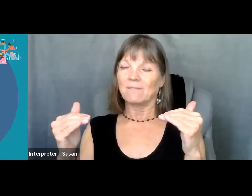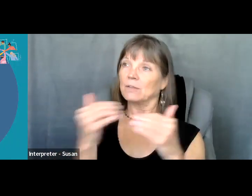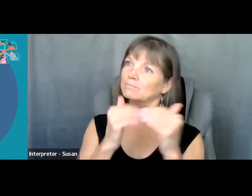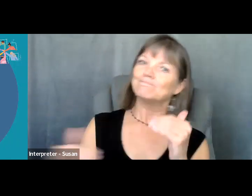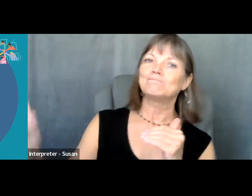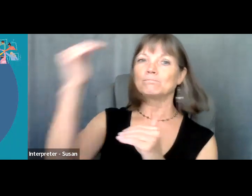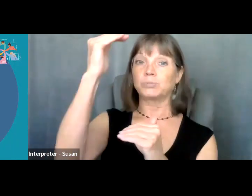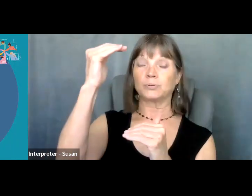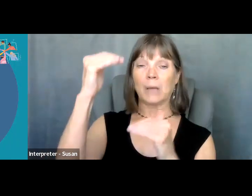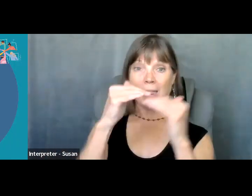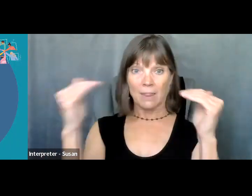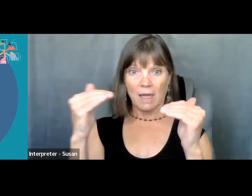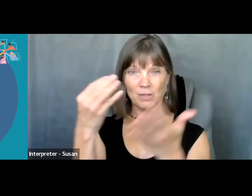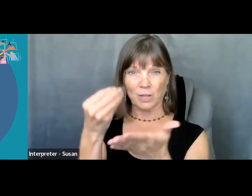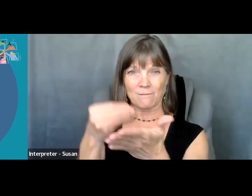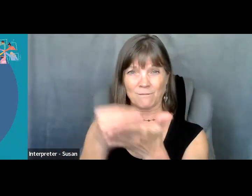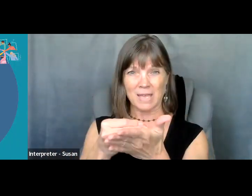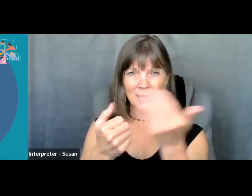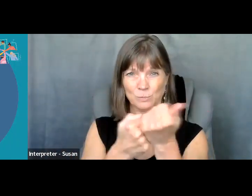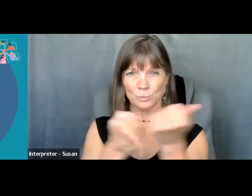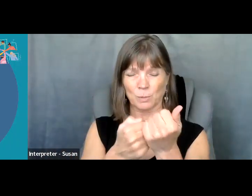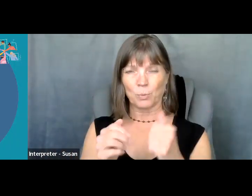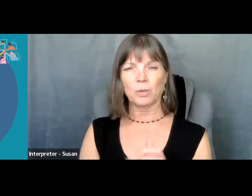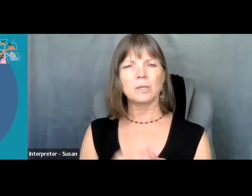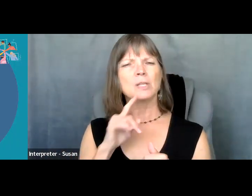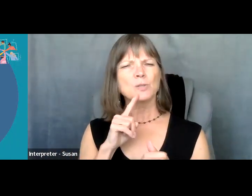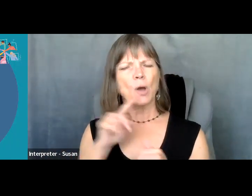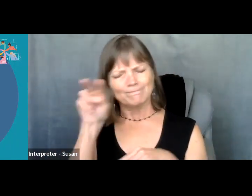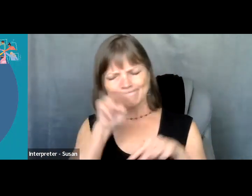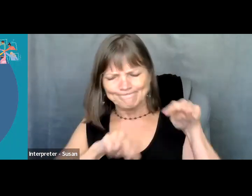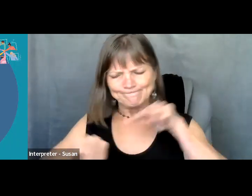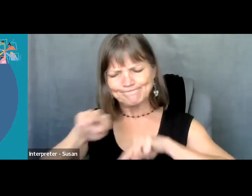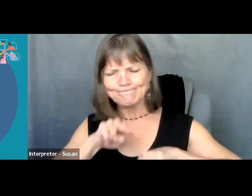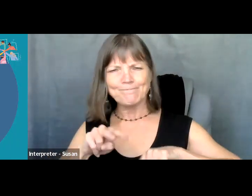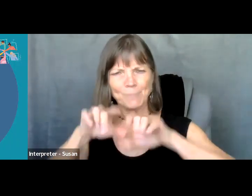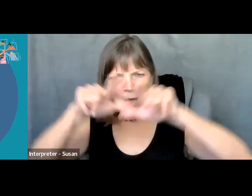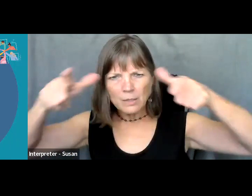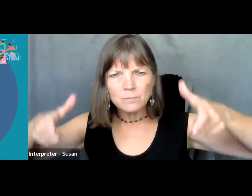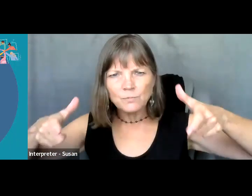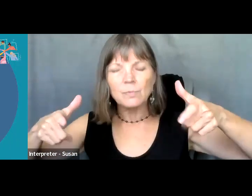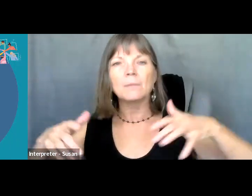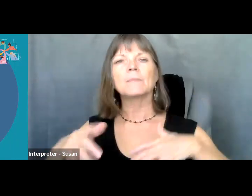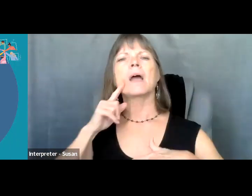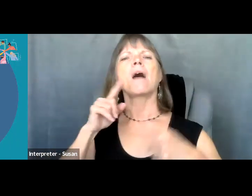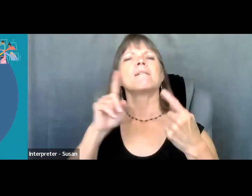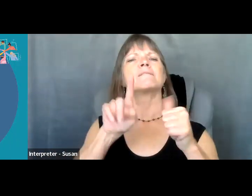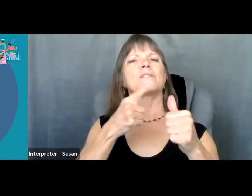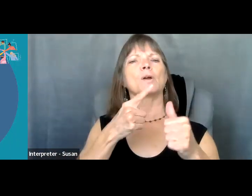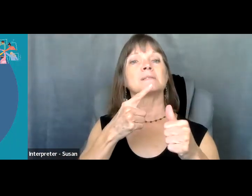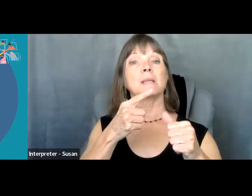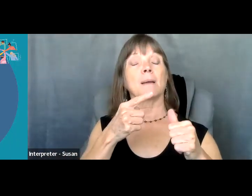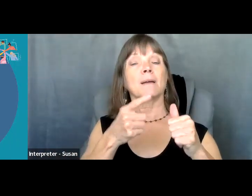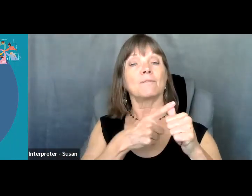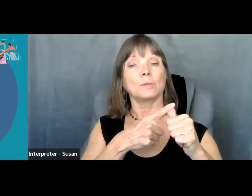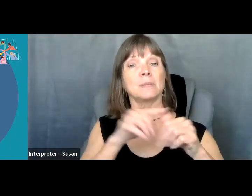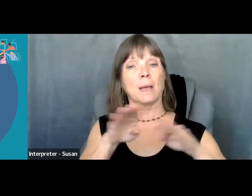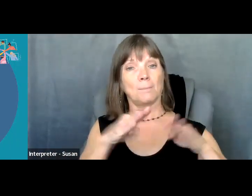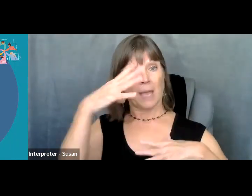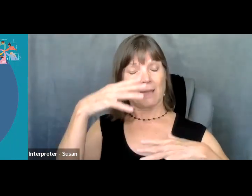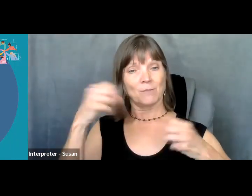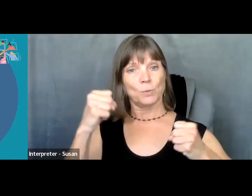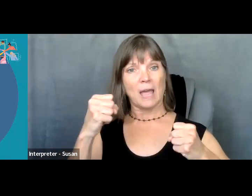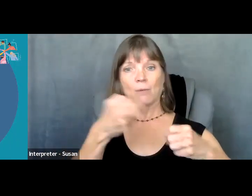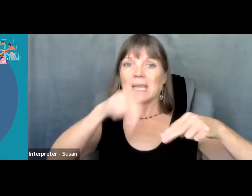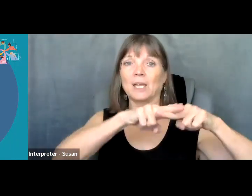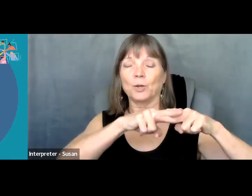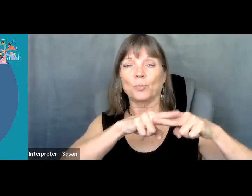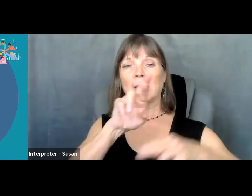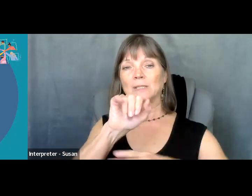Kelly Crosbie (she/her): So let me just give you a high-level overview of the things that were funded. First behavioral health rates. We got increases to raise behavioral health rates that haven't been raised in a decade.